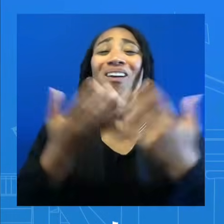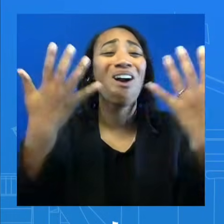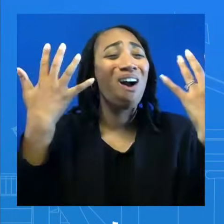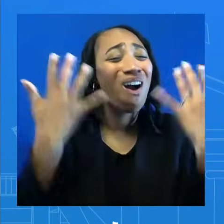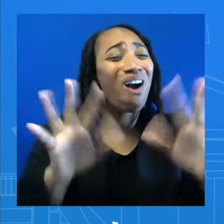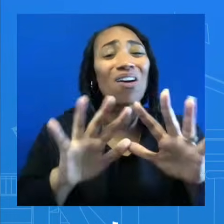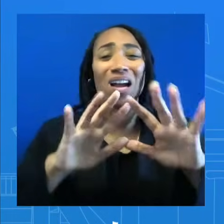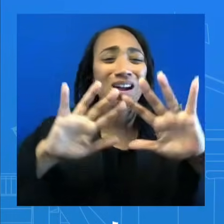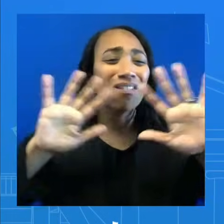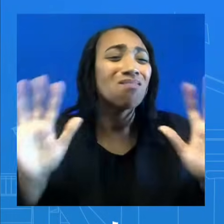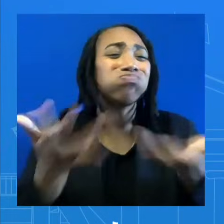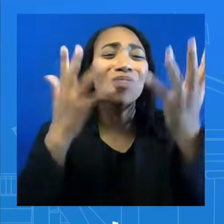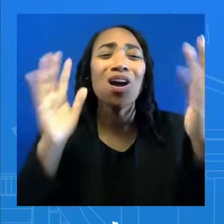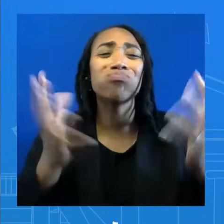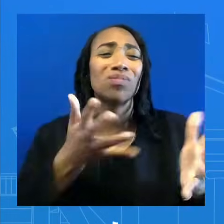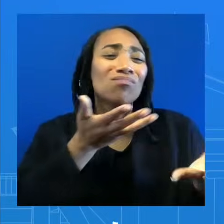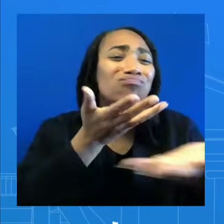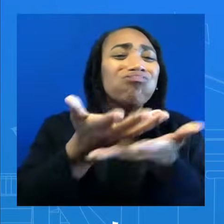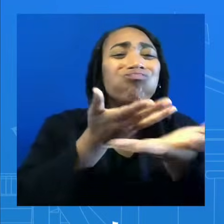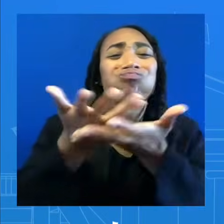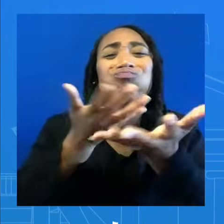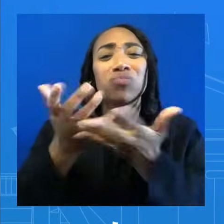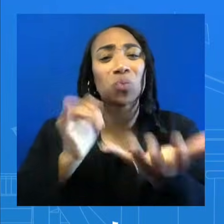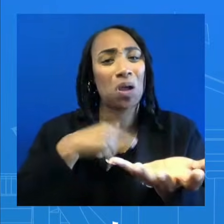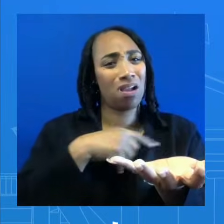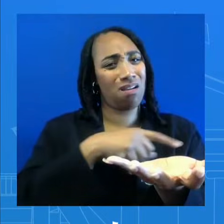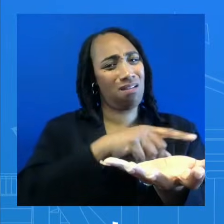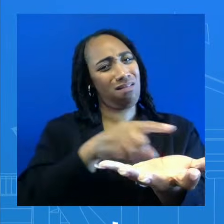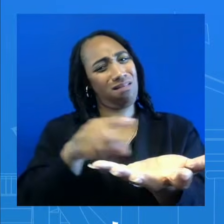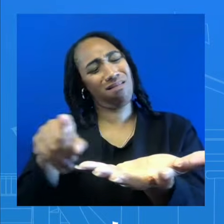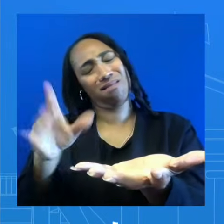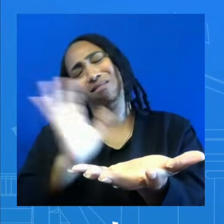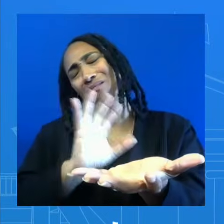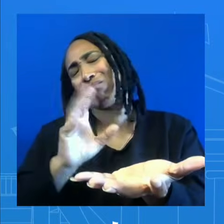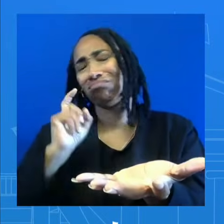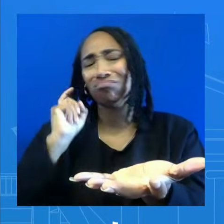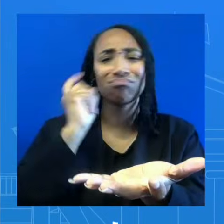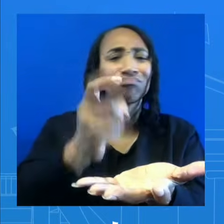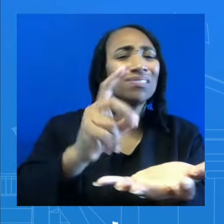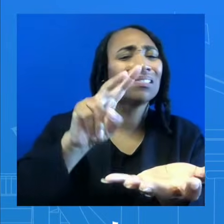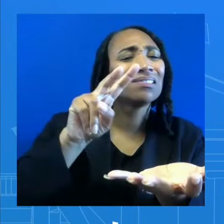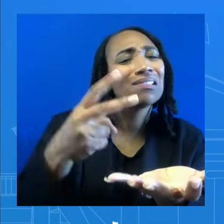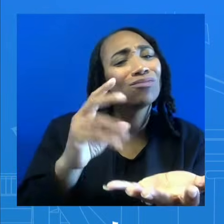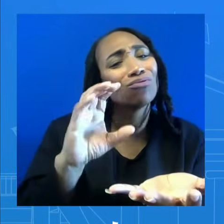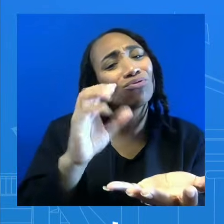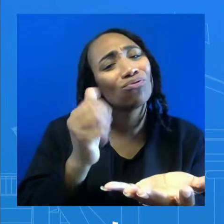And let's not forget all of the other ways that the president has been able to give second chances